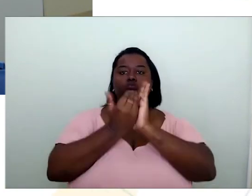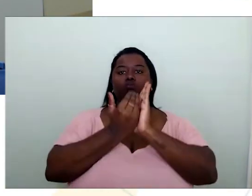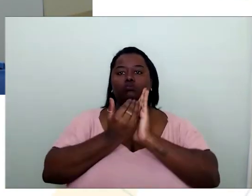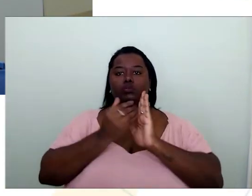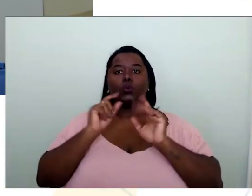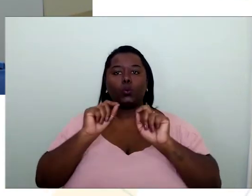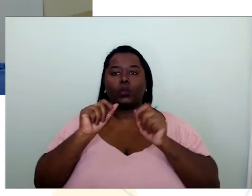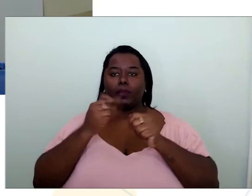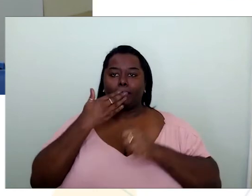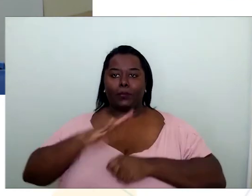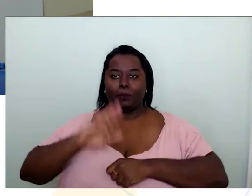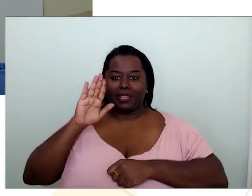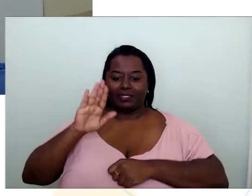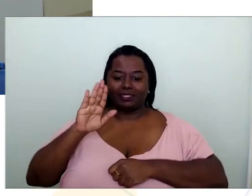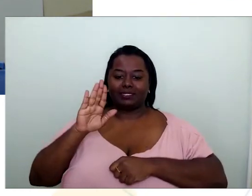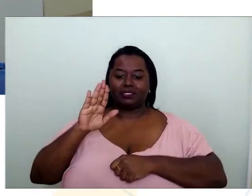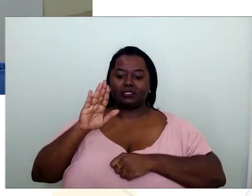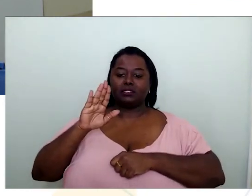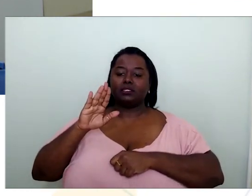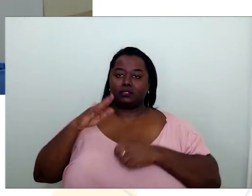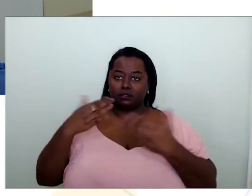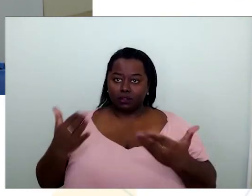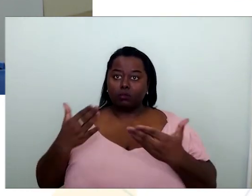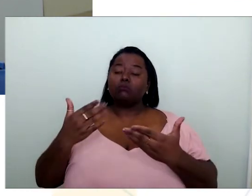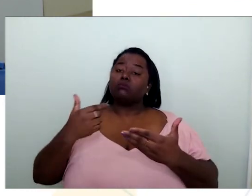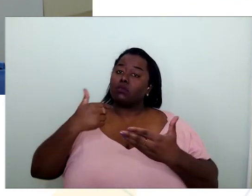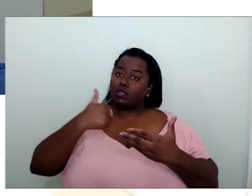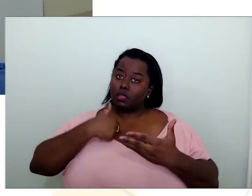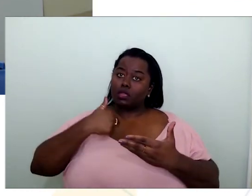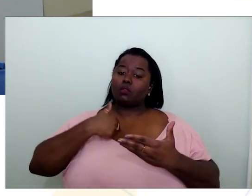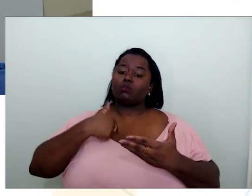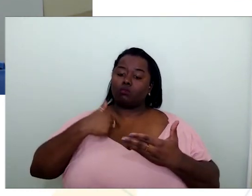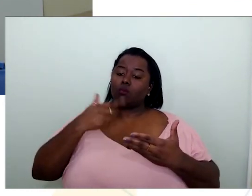proponent of open education but if you are in the business of open education